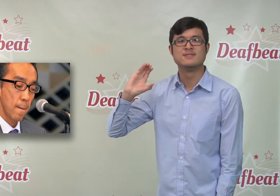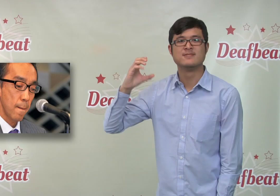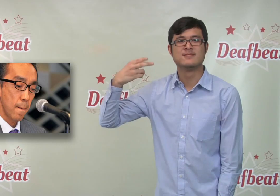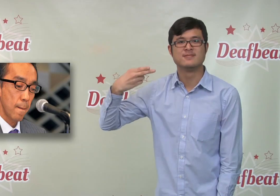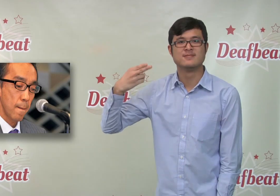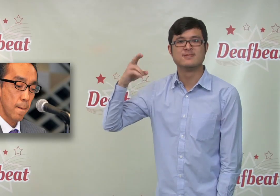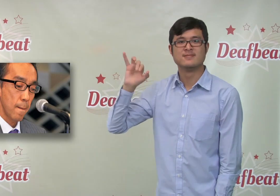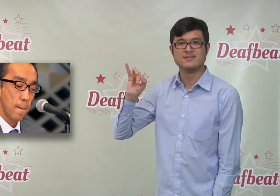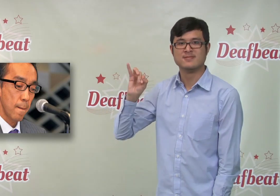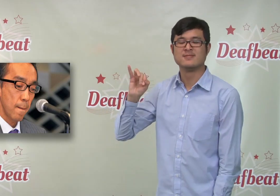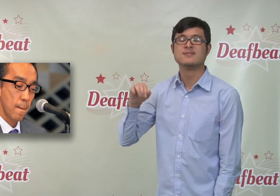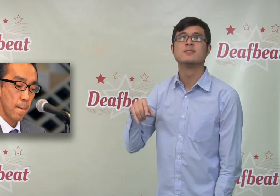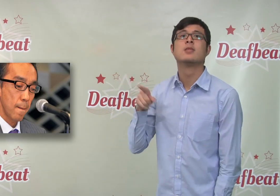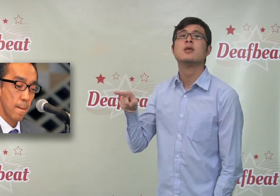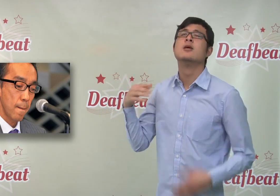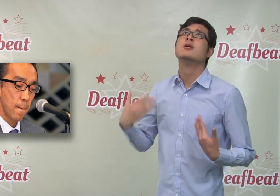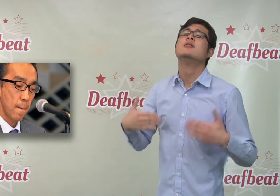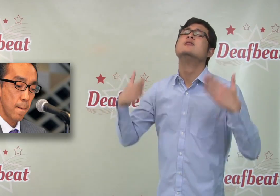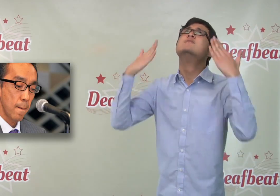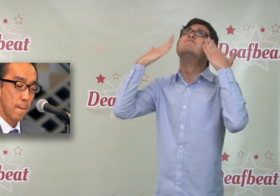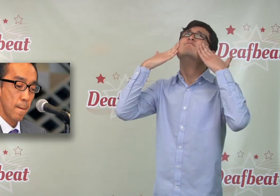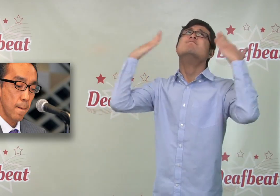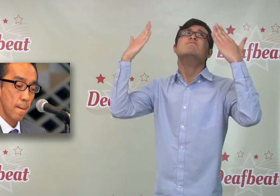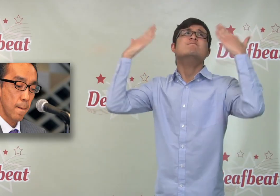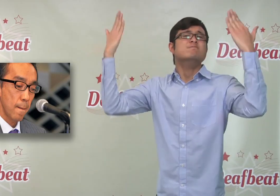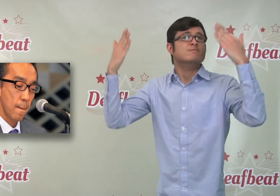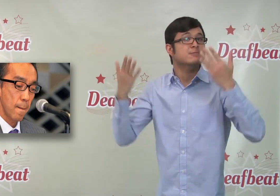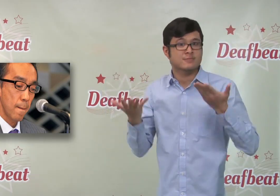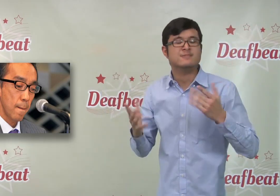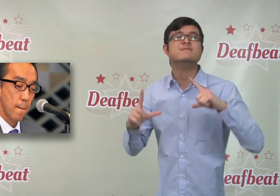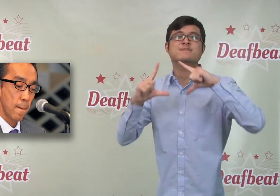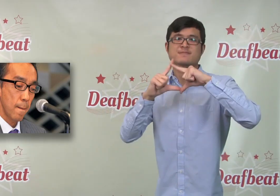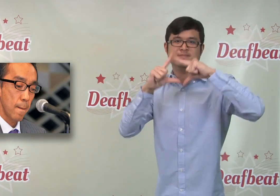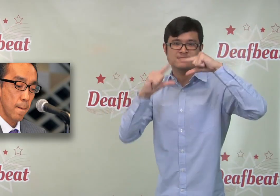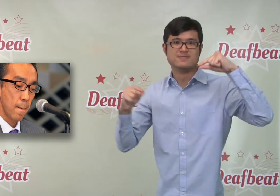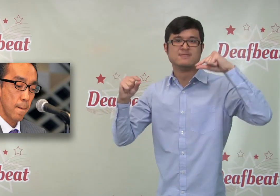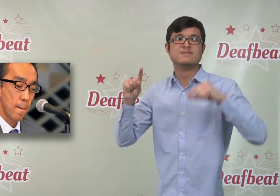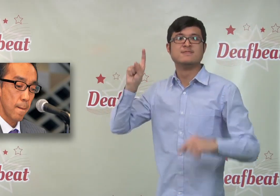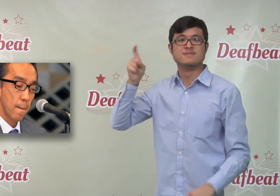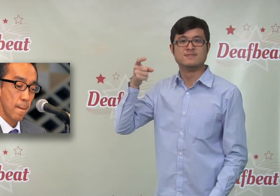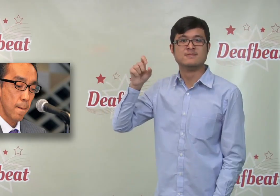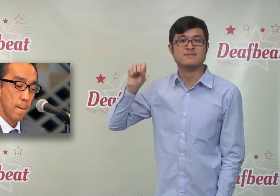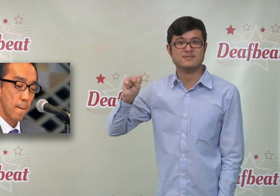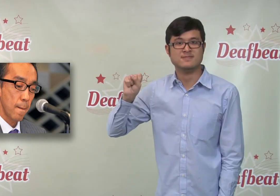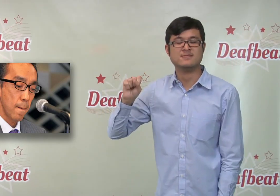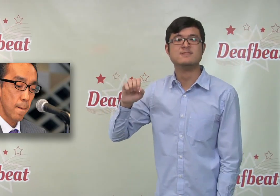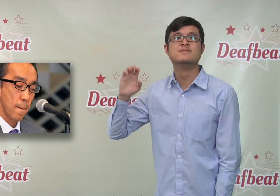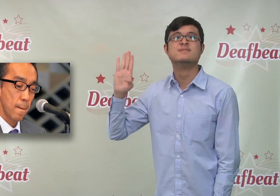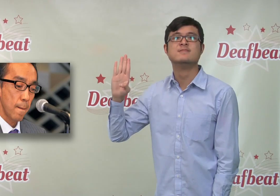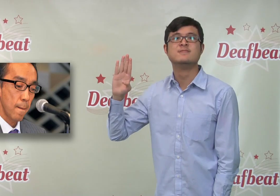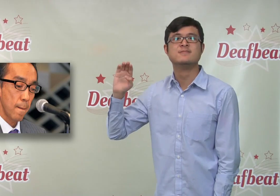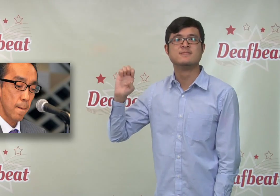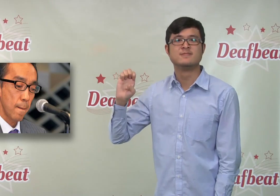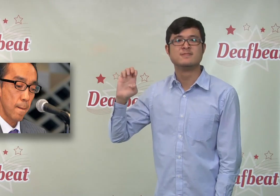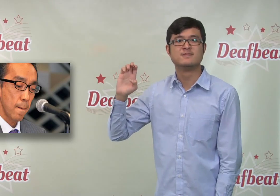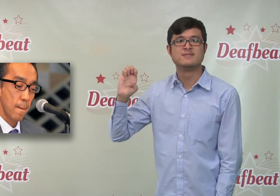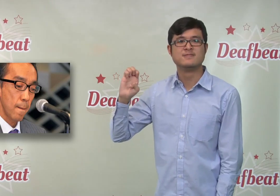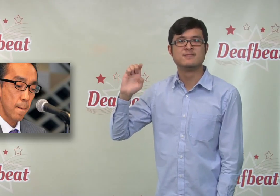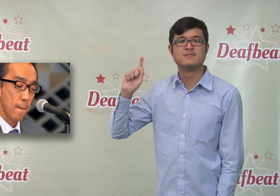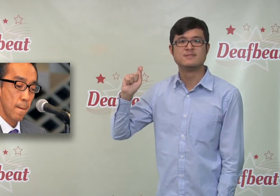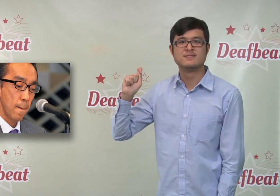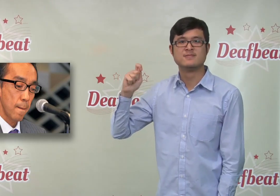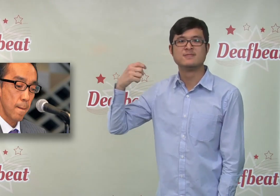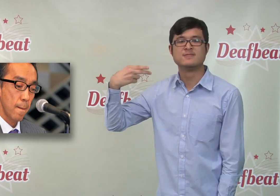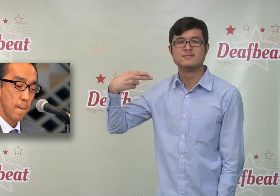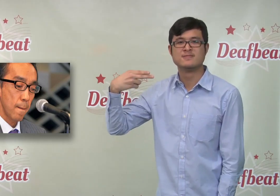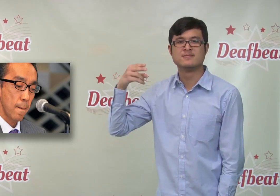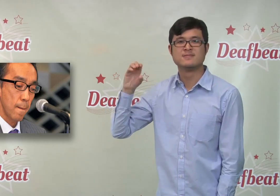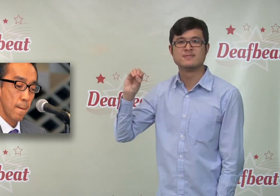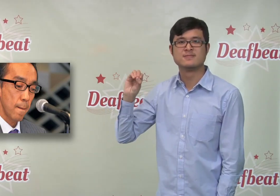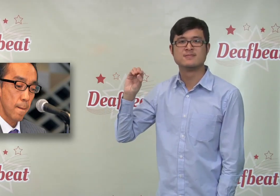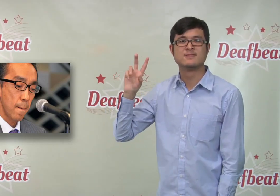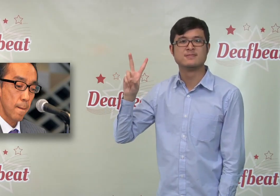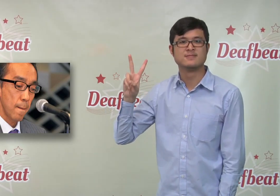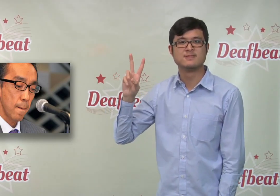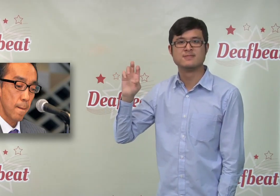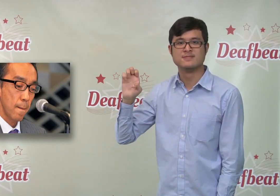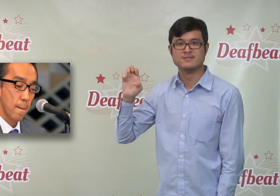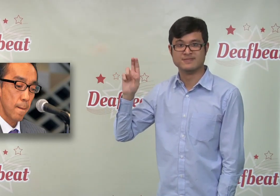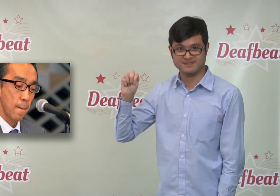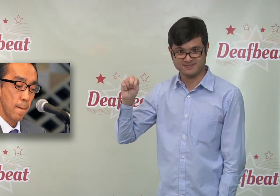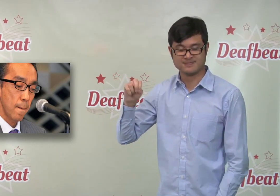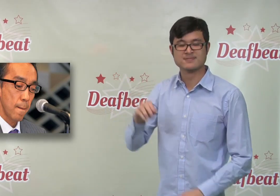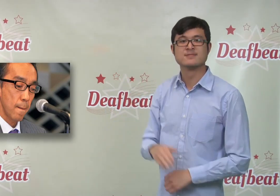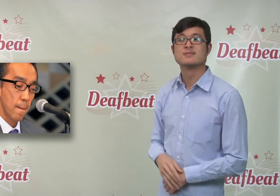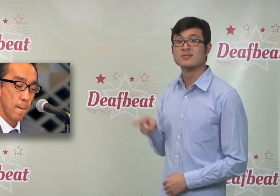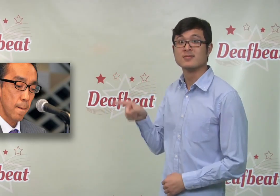he hired a ghost writer to write music